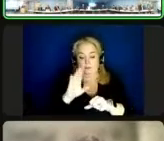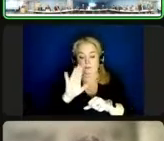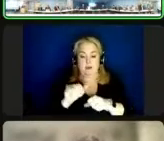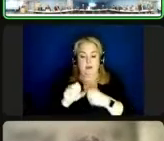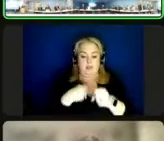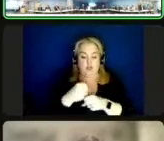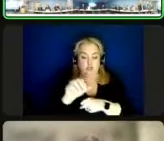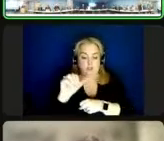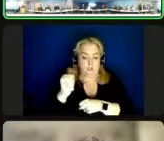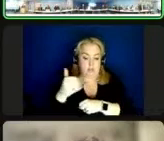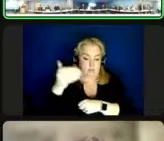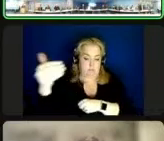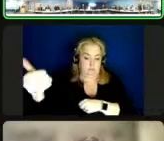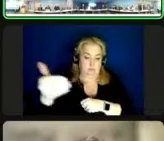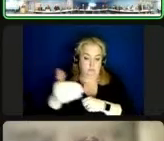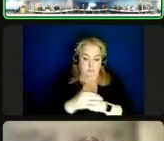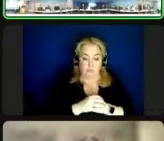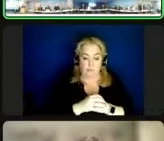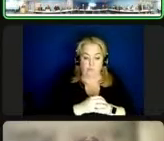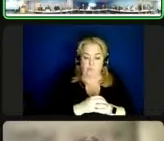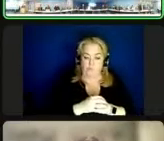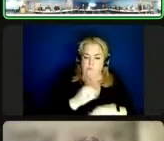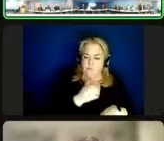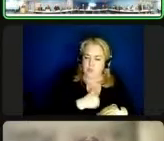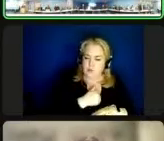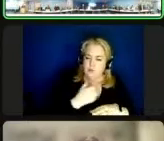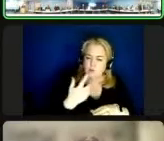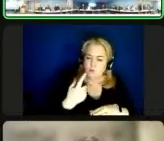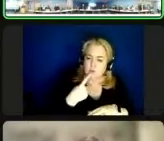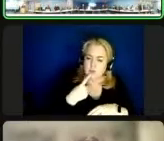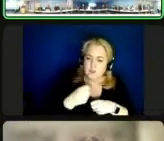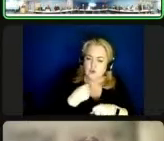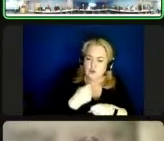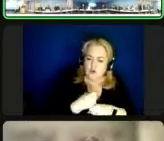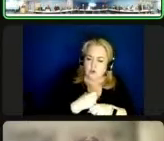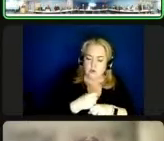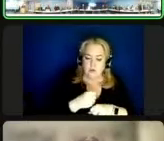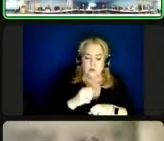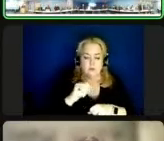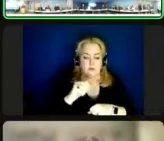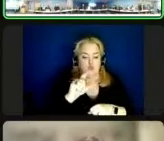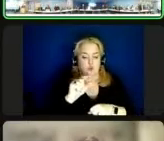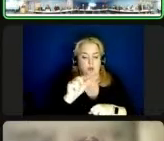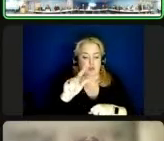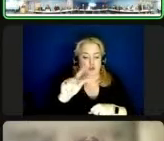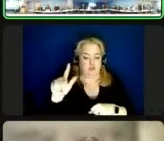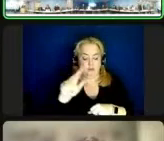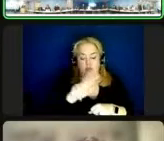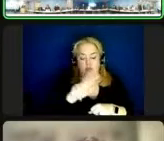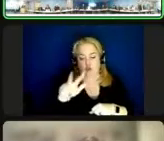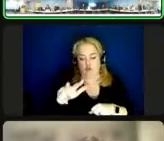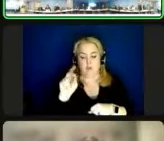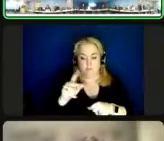EACH DEPARTMENT WHAT THIS WOULD